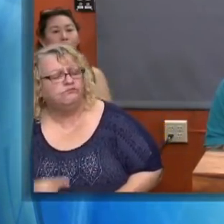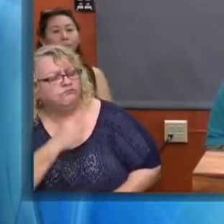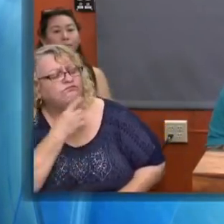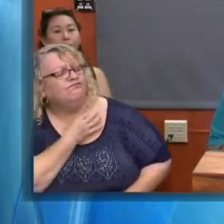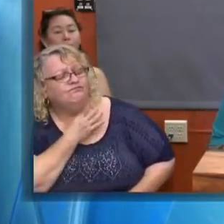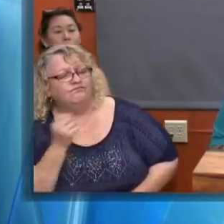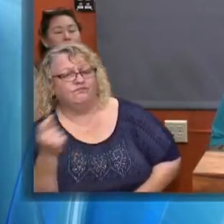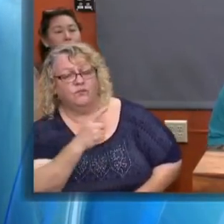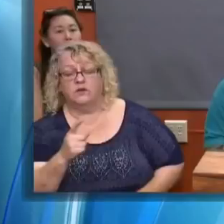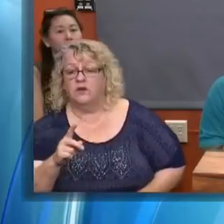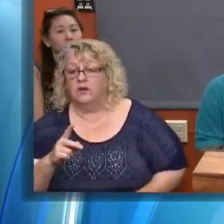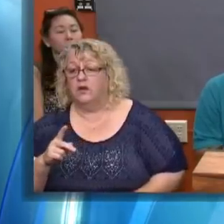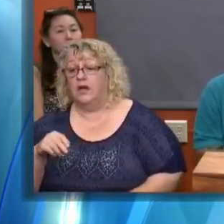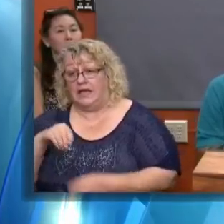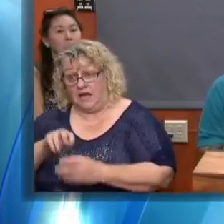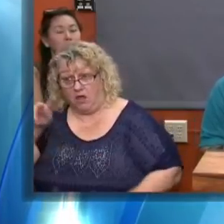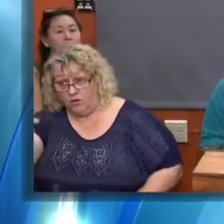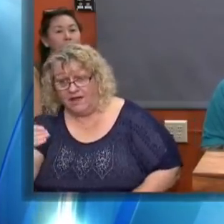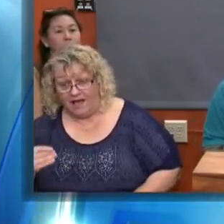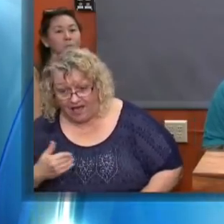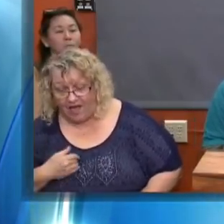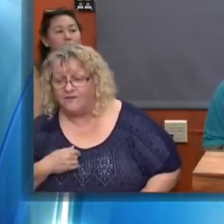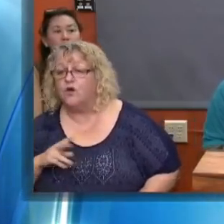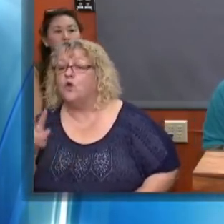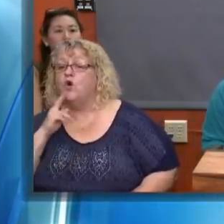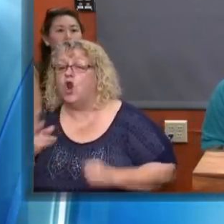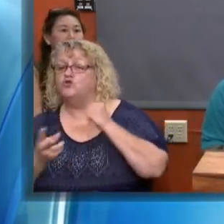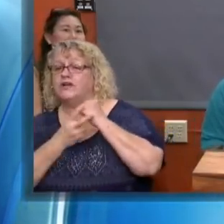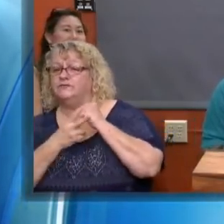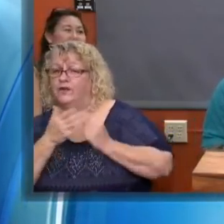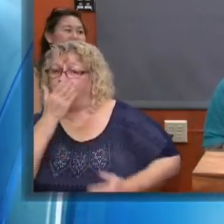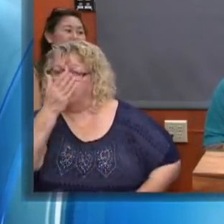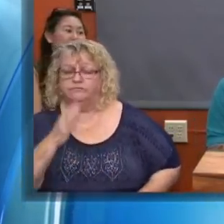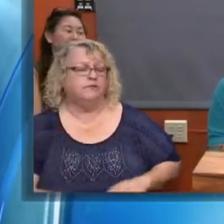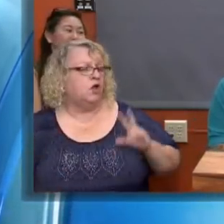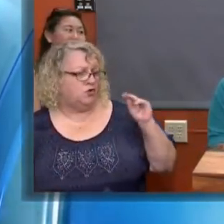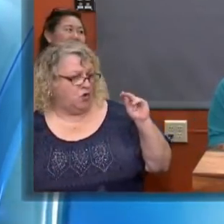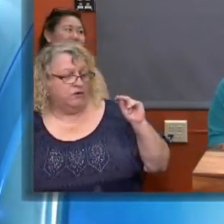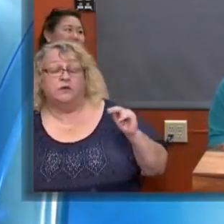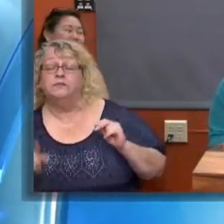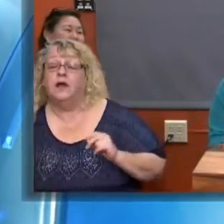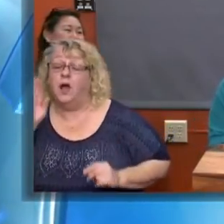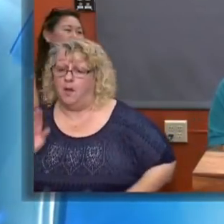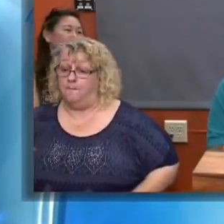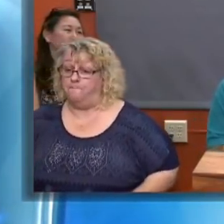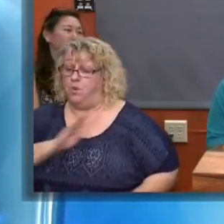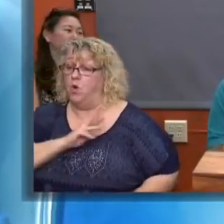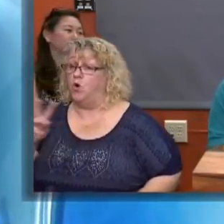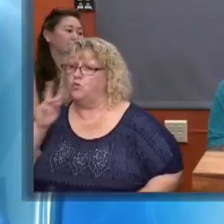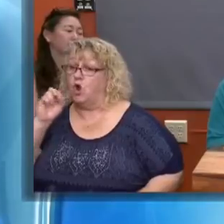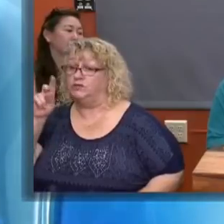SITUATION THERE. ERNIE, SO YOU ALSO HAVE RESERVOIR IN KANEOHE. NO.